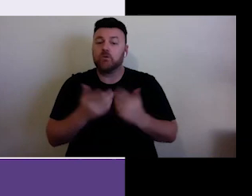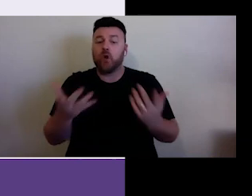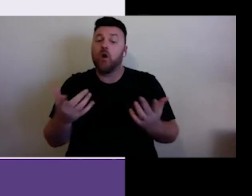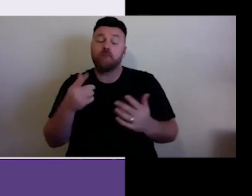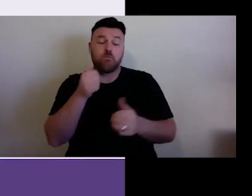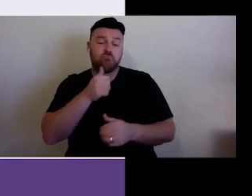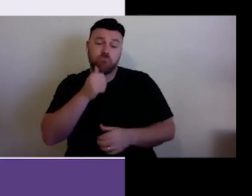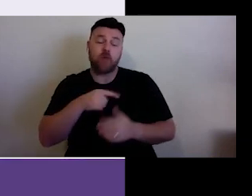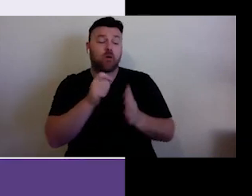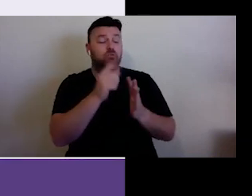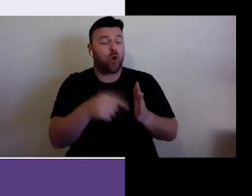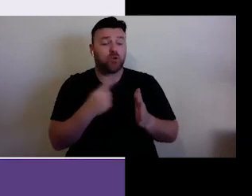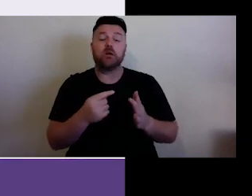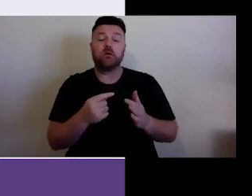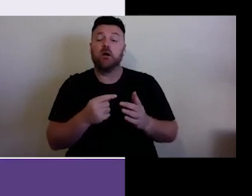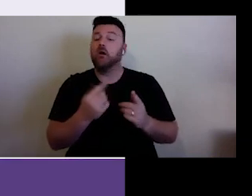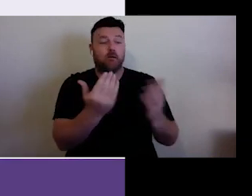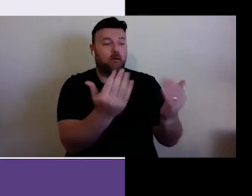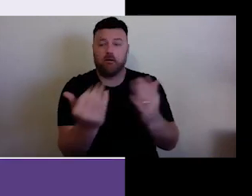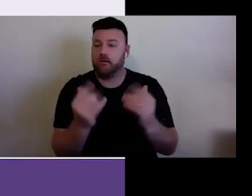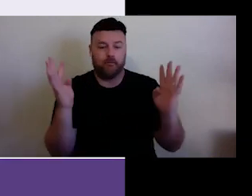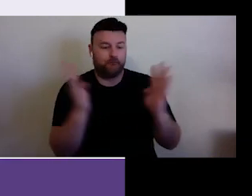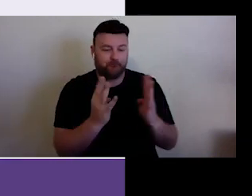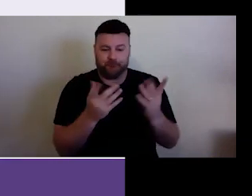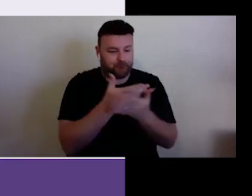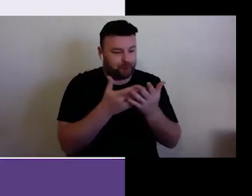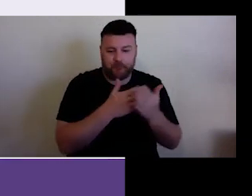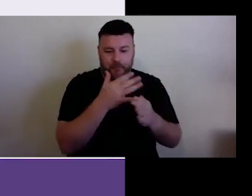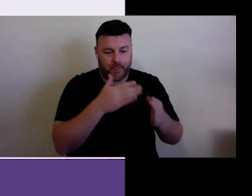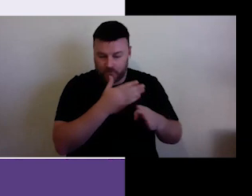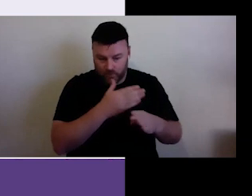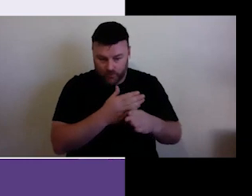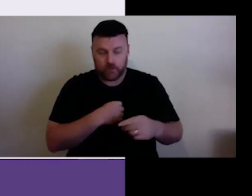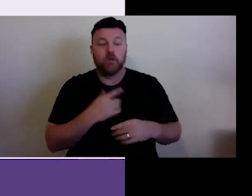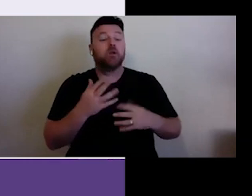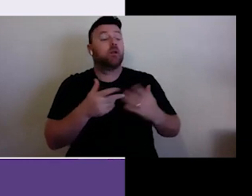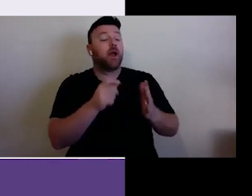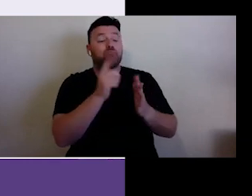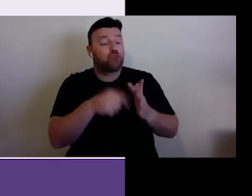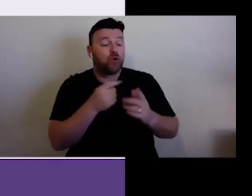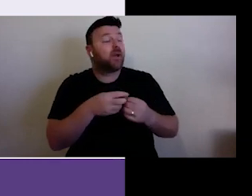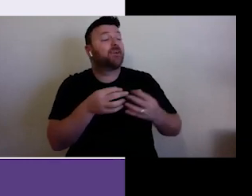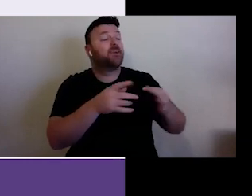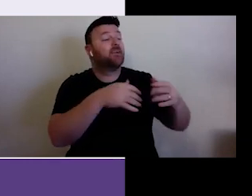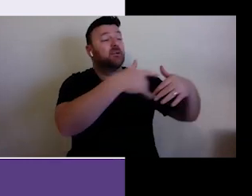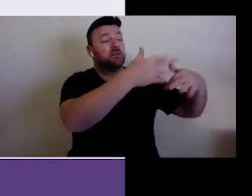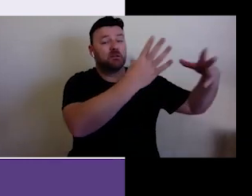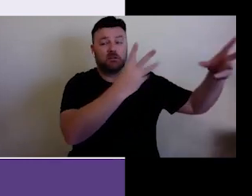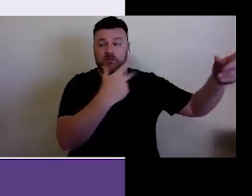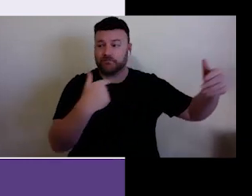and they might be working with someone, and then go away and it goes into an archive but they don't keep in contact with the next